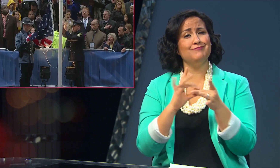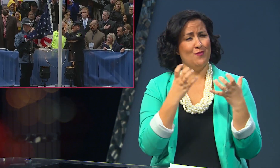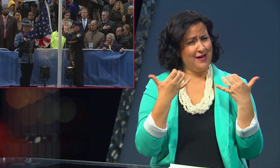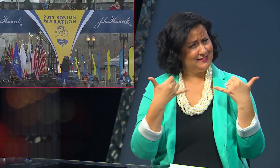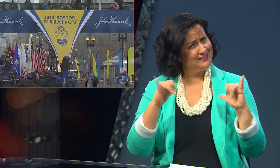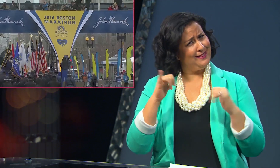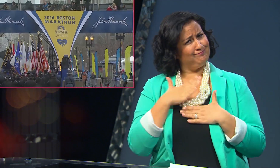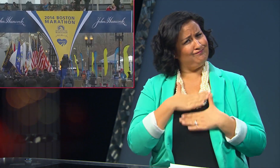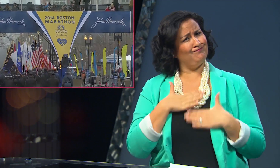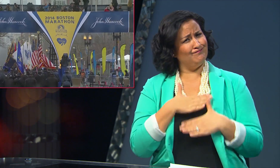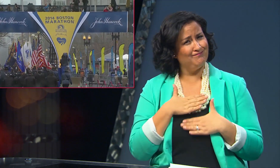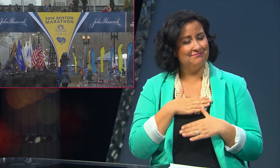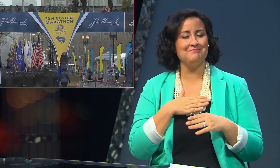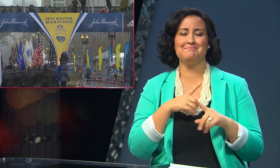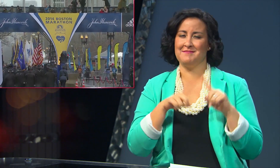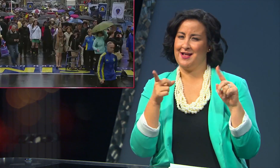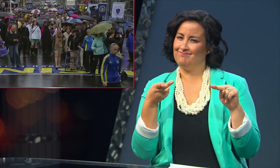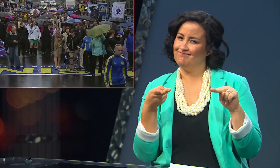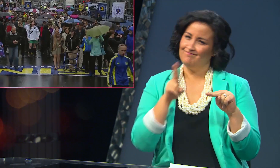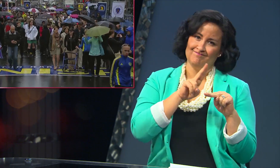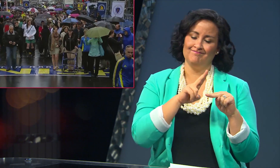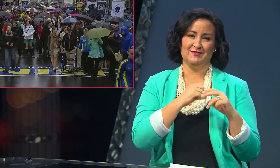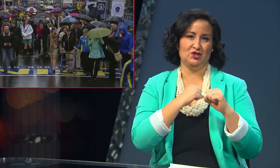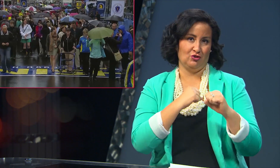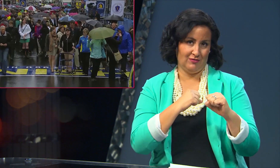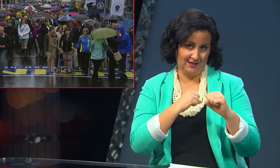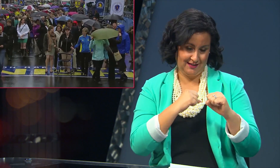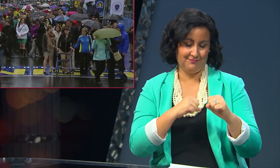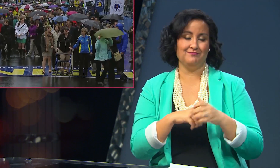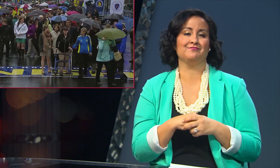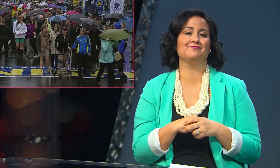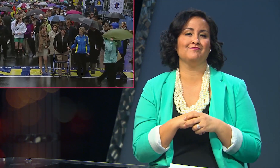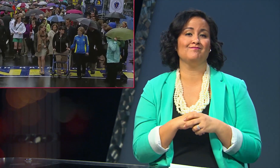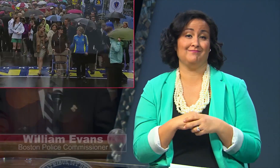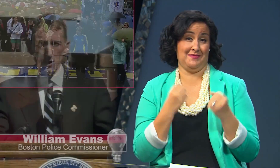THEY WANT THE DAY TO BE FUN BUT WILL INCREASE SECURITY.